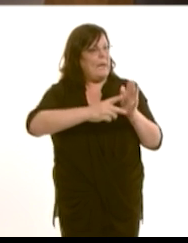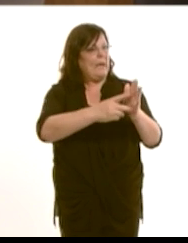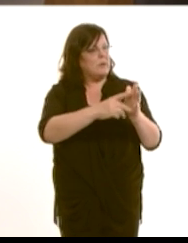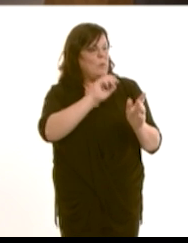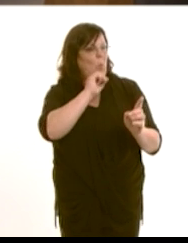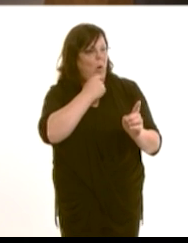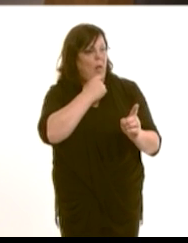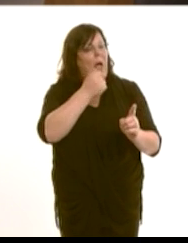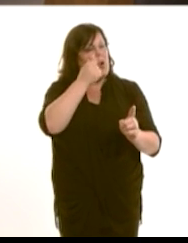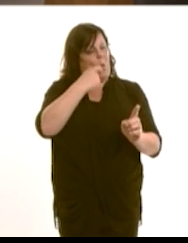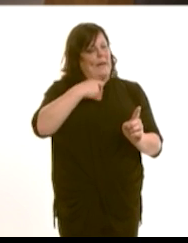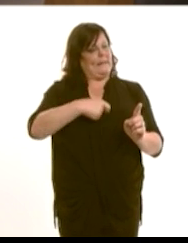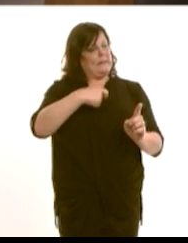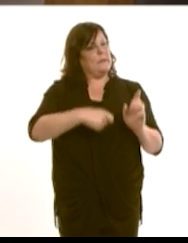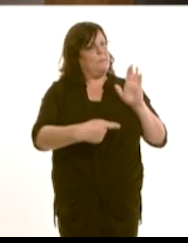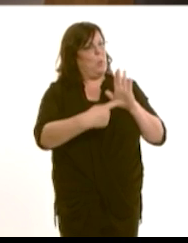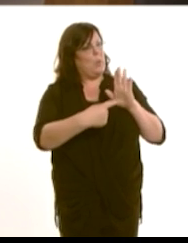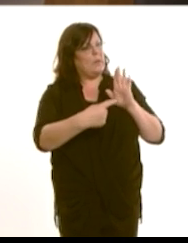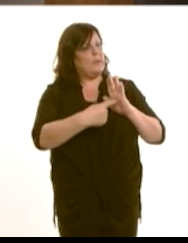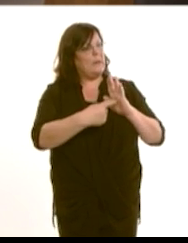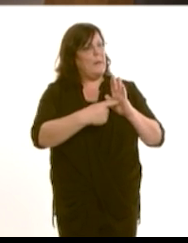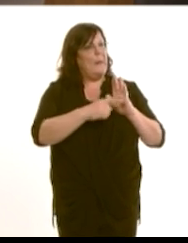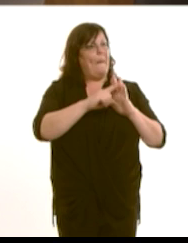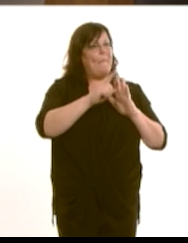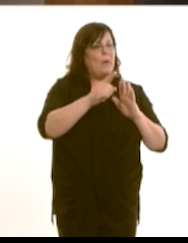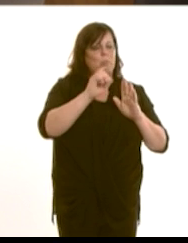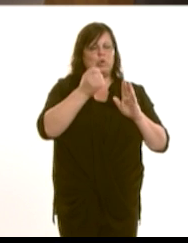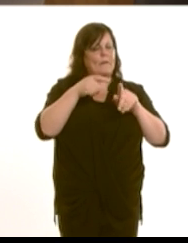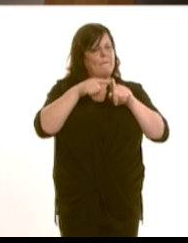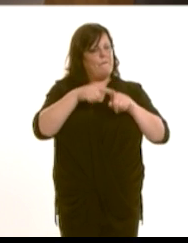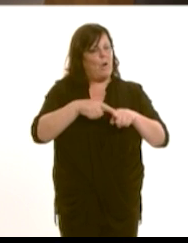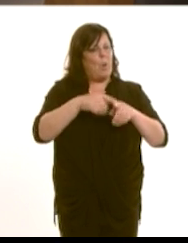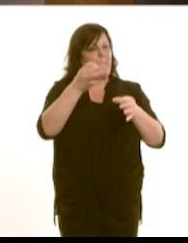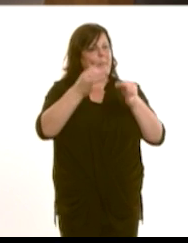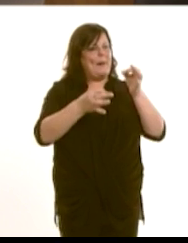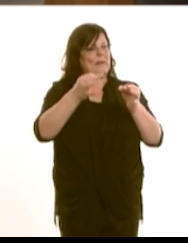pays no heed at all to political boundaries. Newport is obviously an important city.